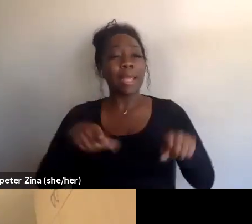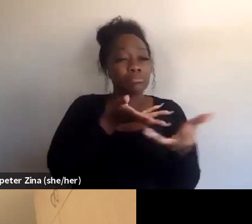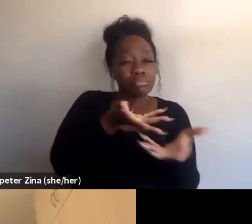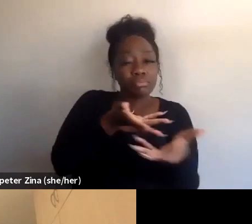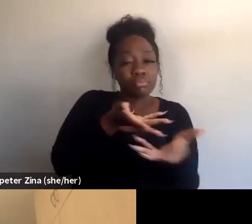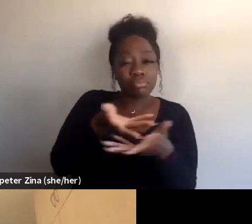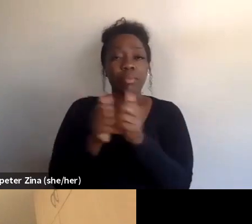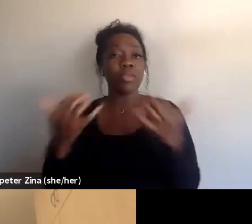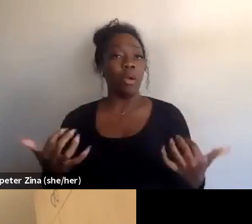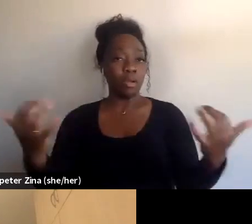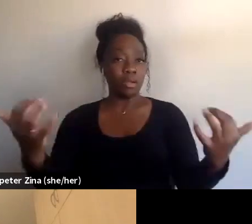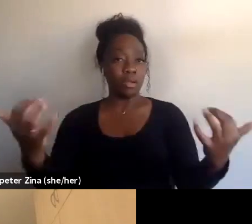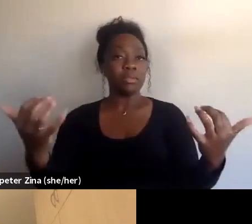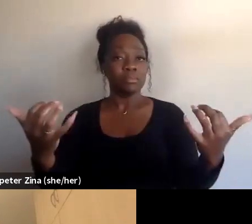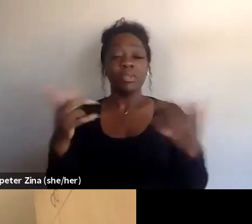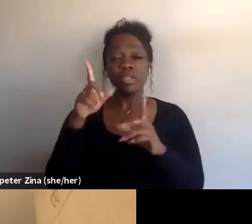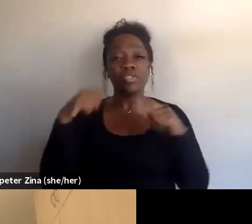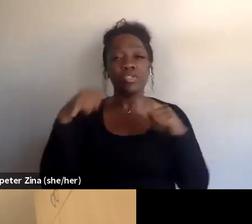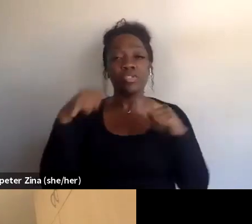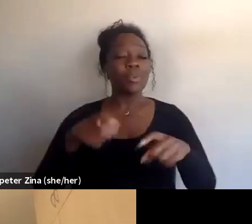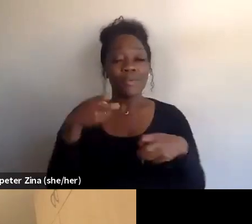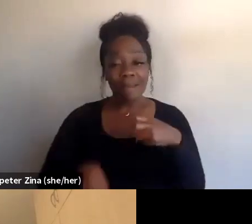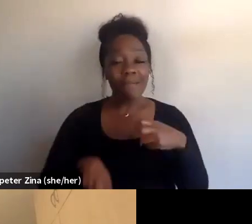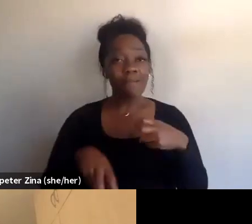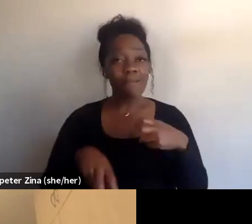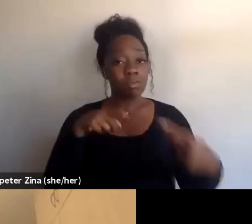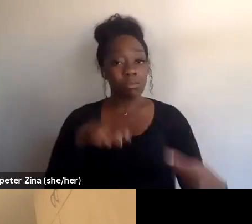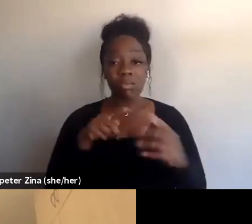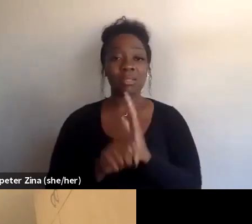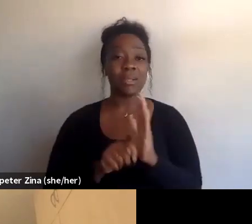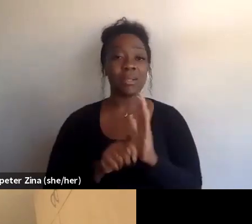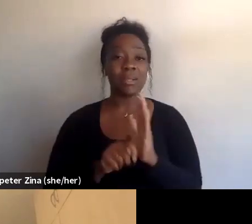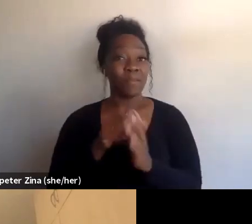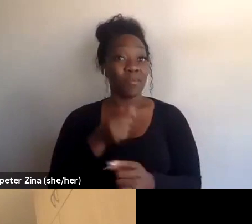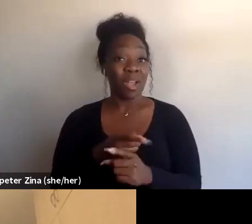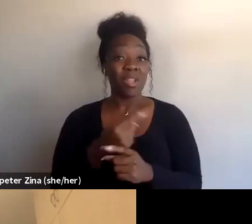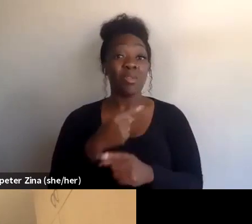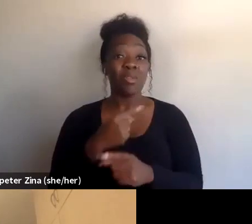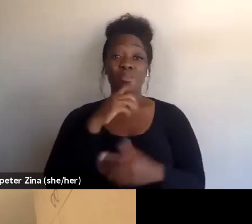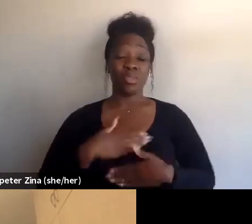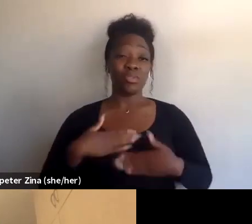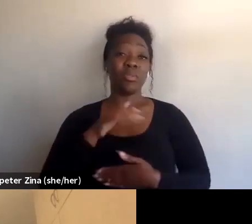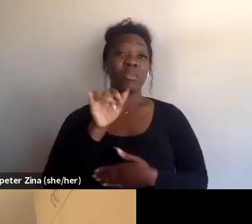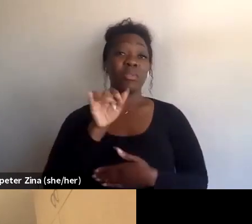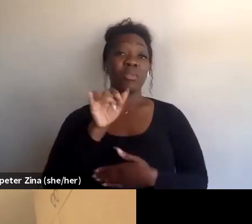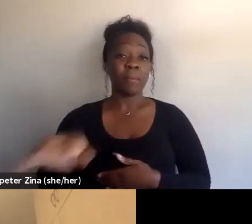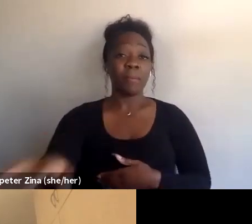especially during these difficult times, you know? So I enjoyed that piece very much